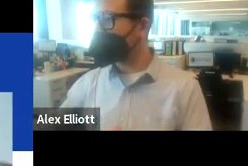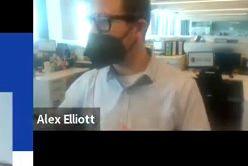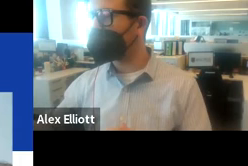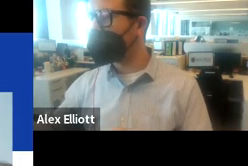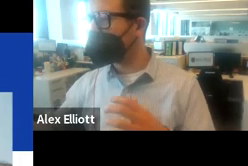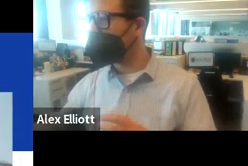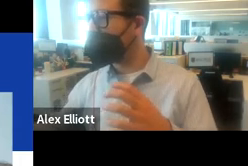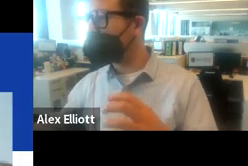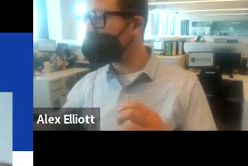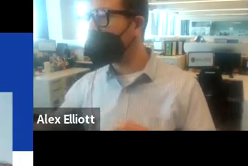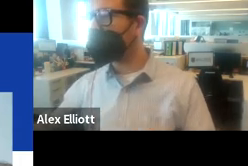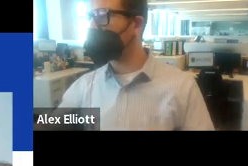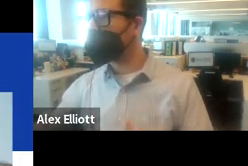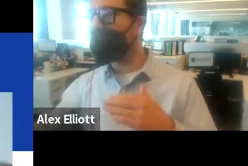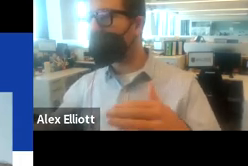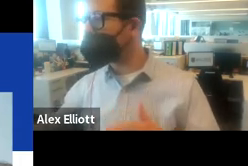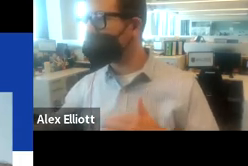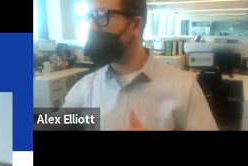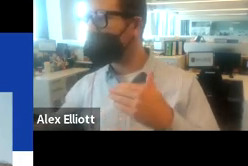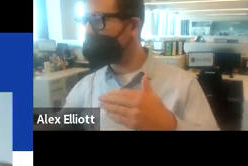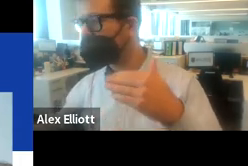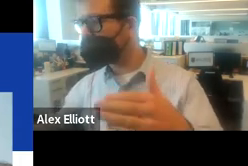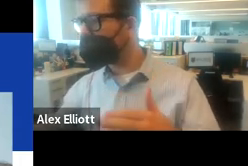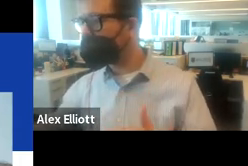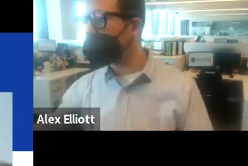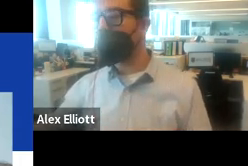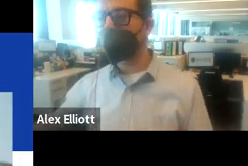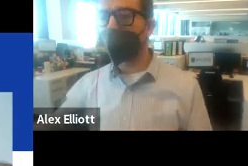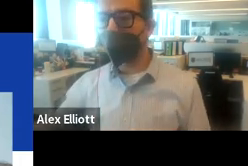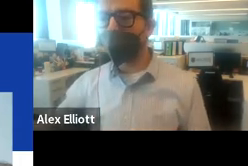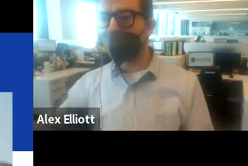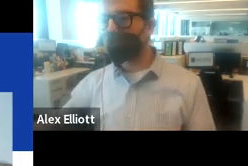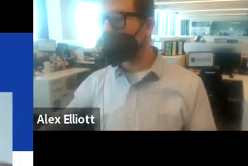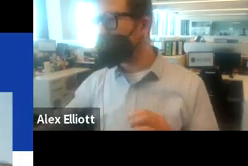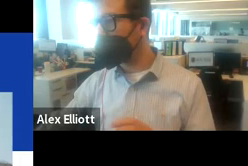like the term infodemic, just so hard to find things yourself so leveraging those